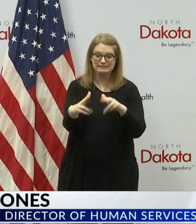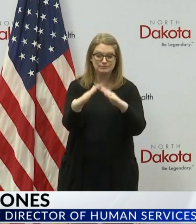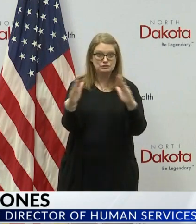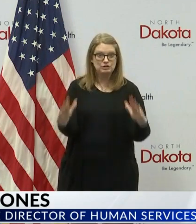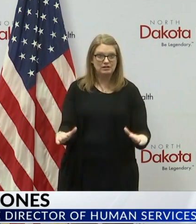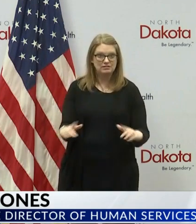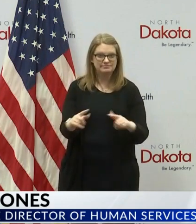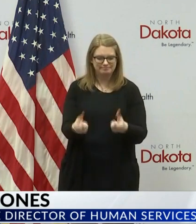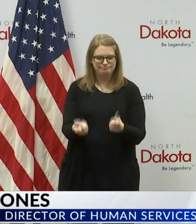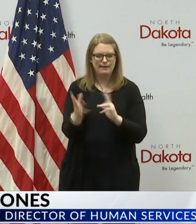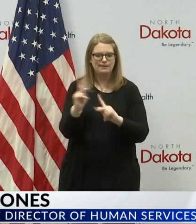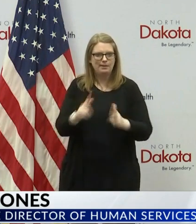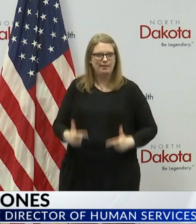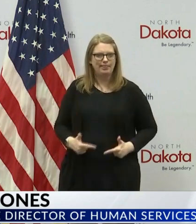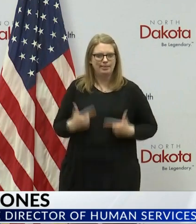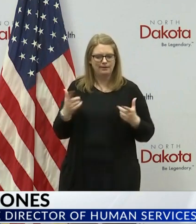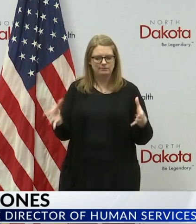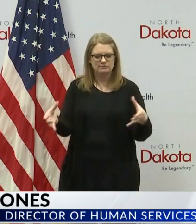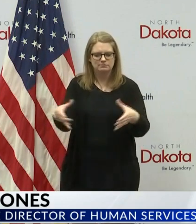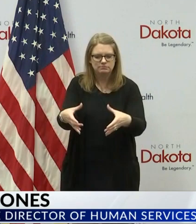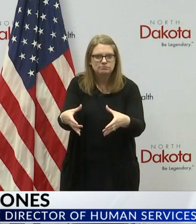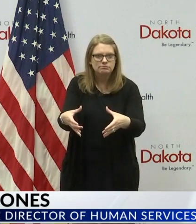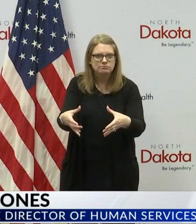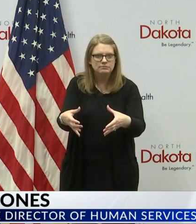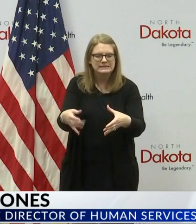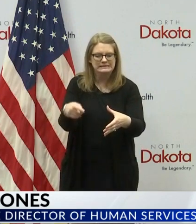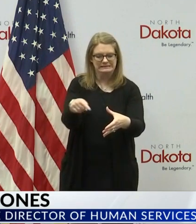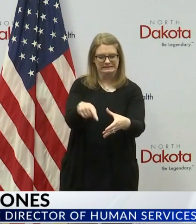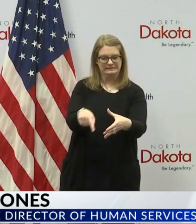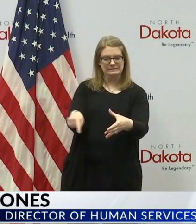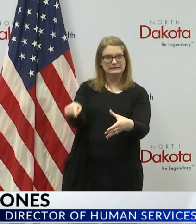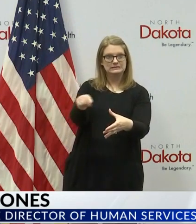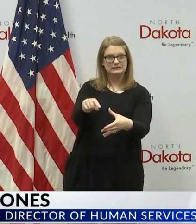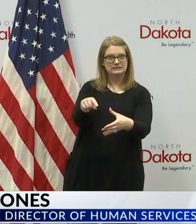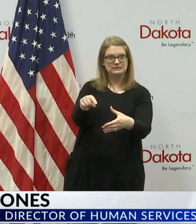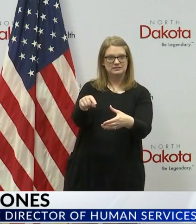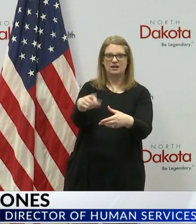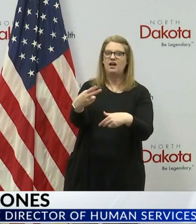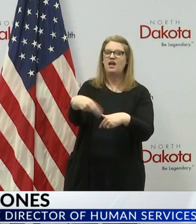DO HAVE HOMELESS WITHIN THE STATE OF NORTH DAKOTA AND WE DO HAVE SHELTERS BUT SHELTERS ARE